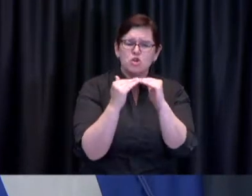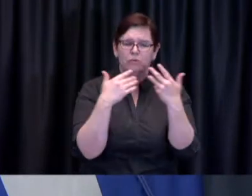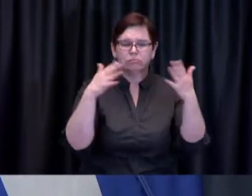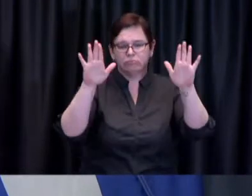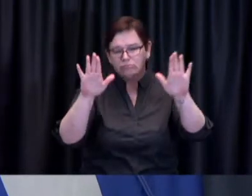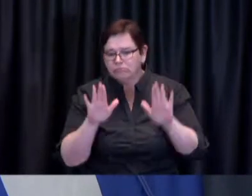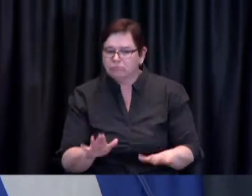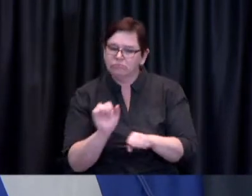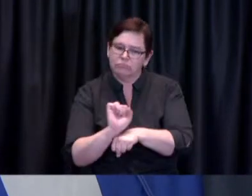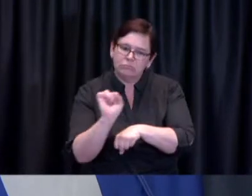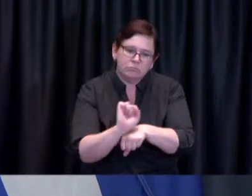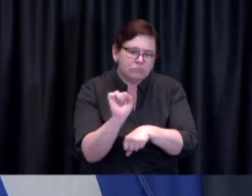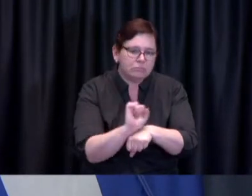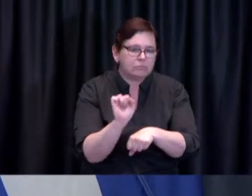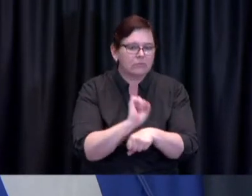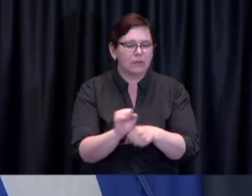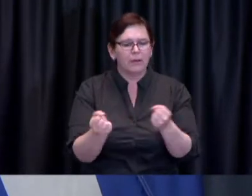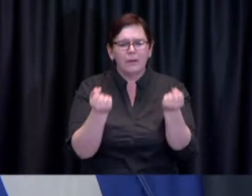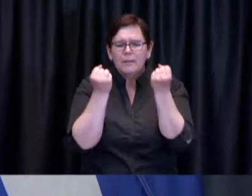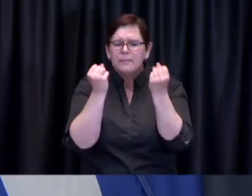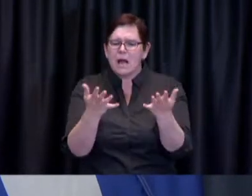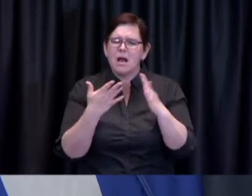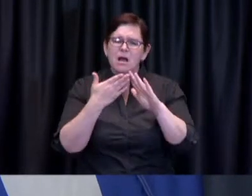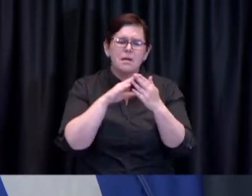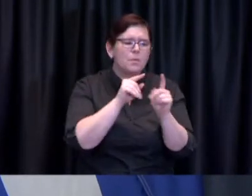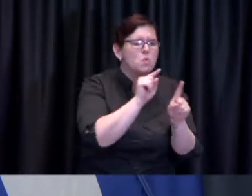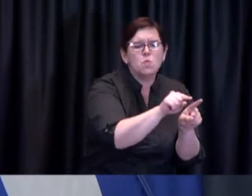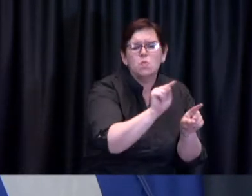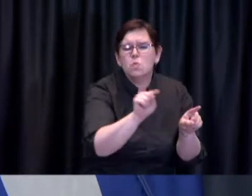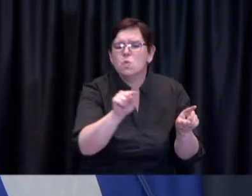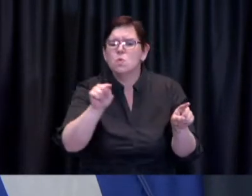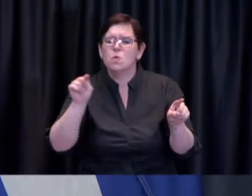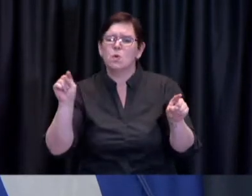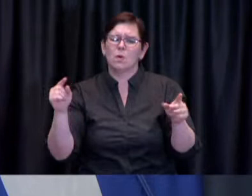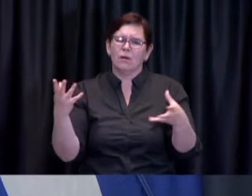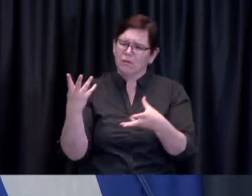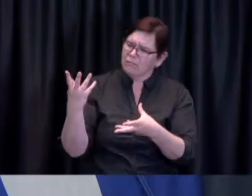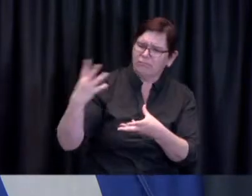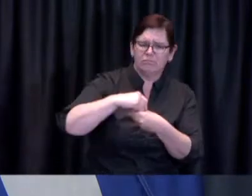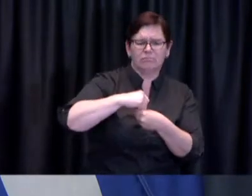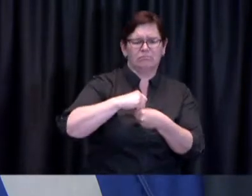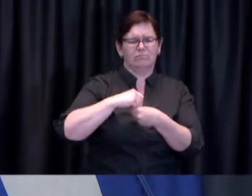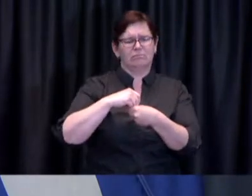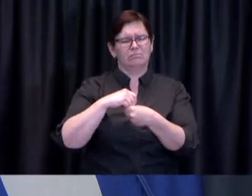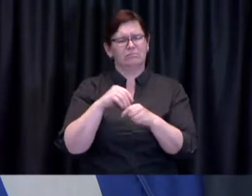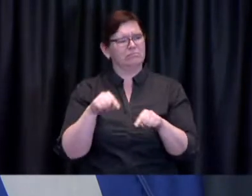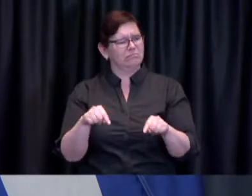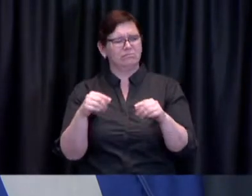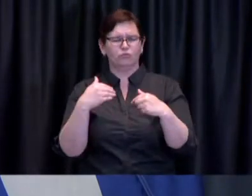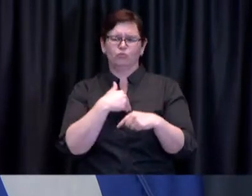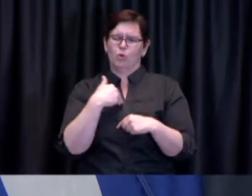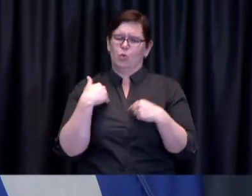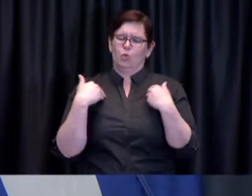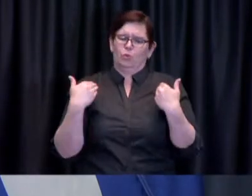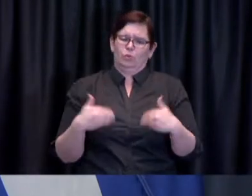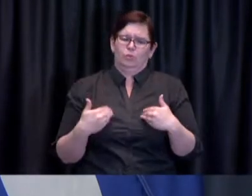in the many many communities that make up Toronto there will be more over the course of the next